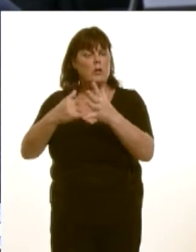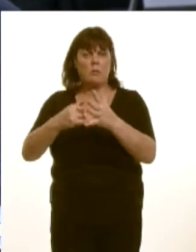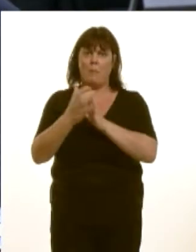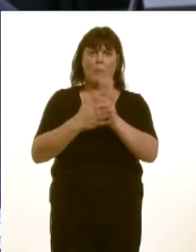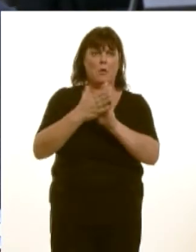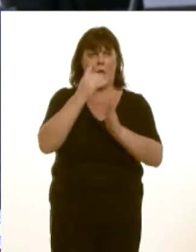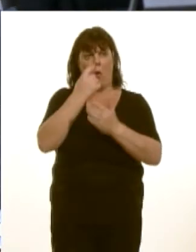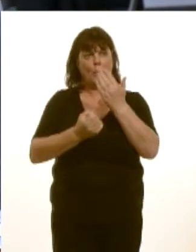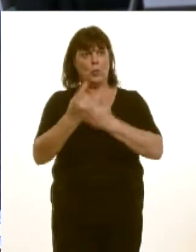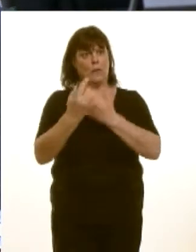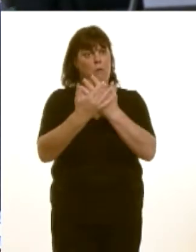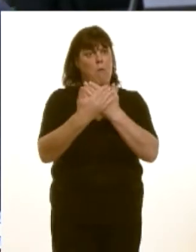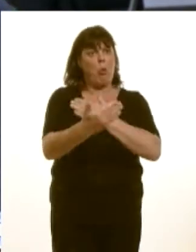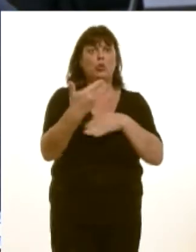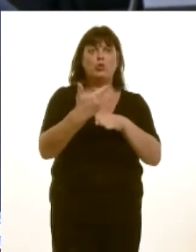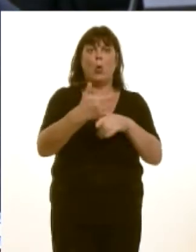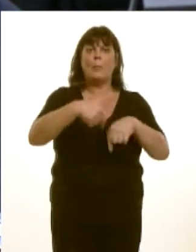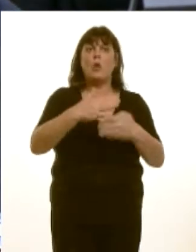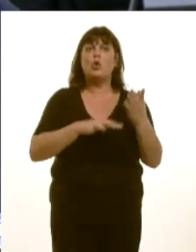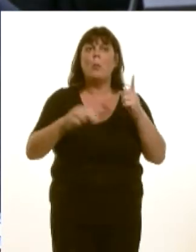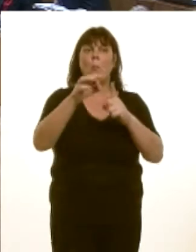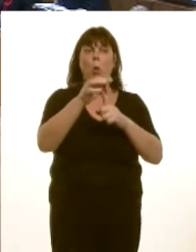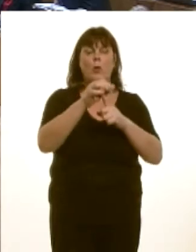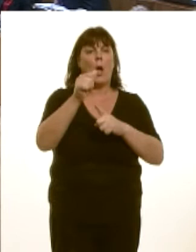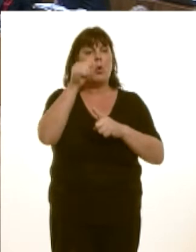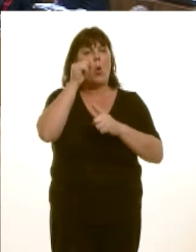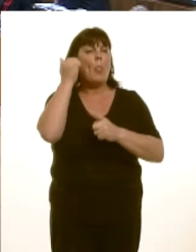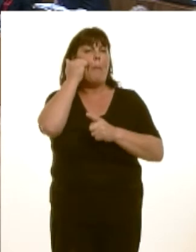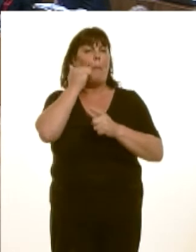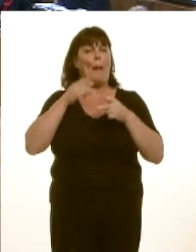Of course, there are various stages of examination that the black route would have to go through.